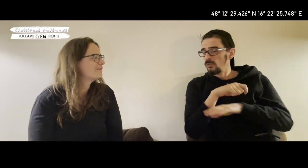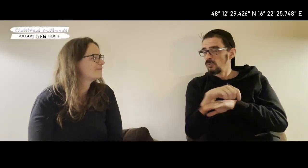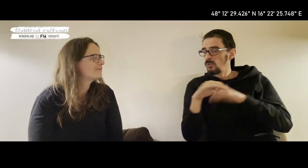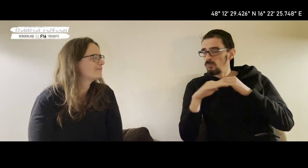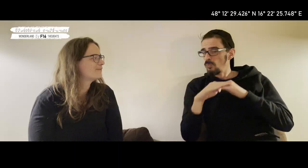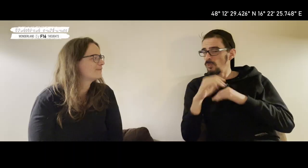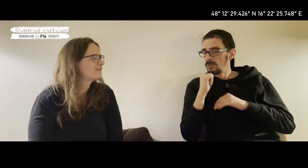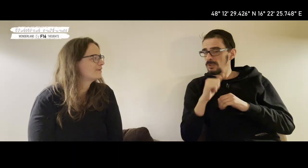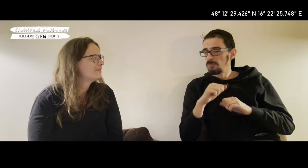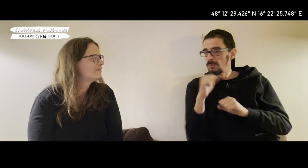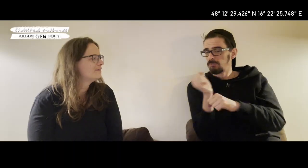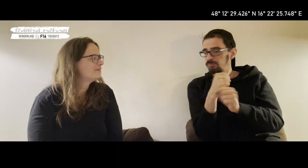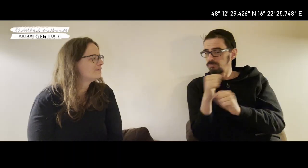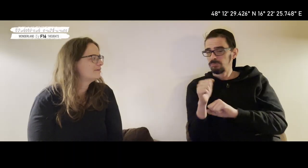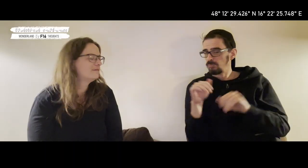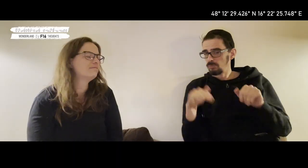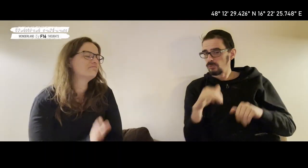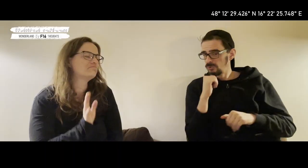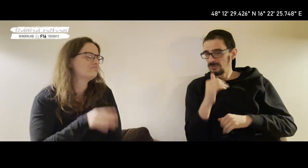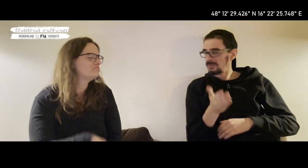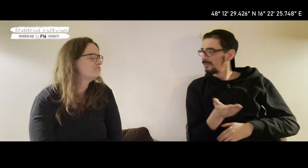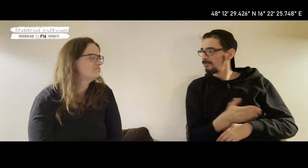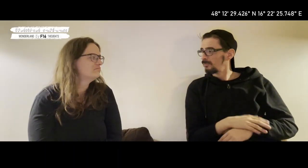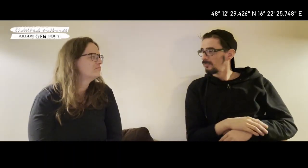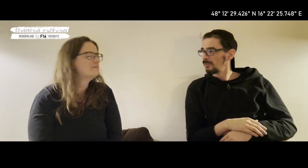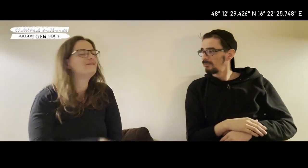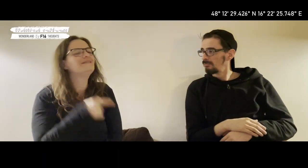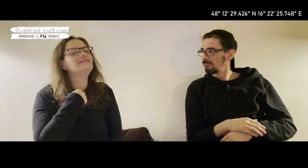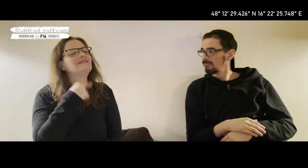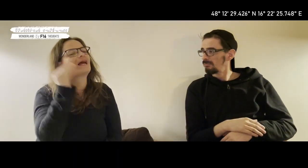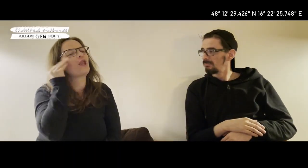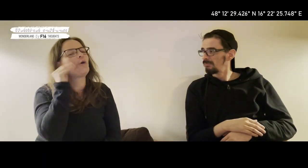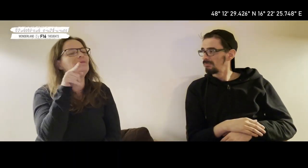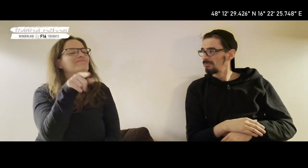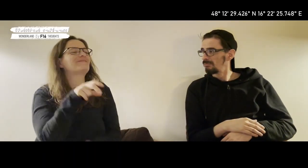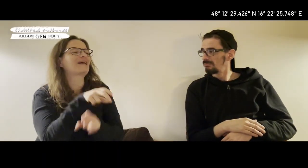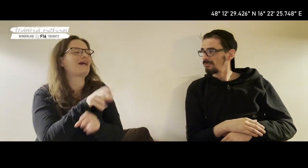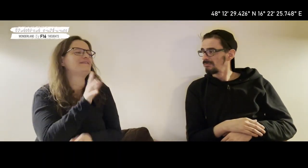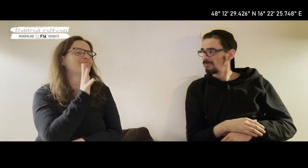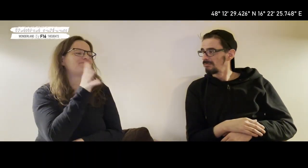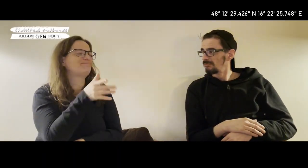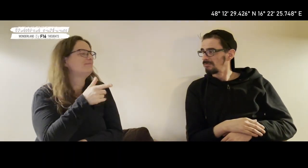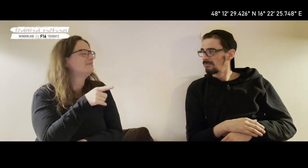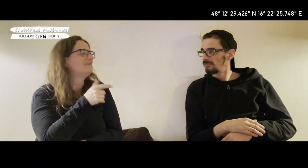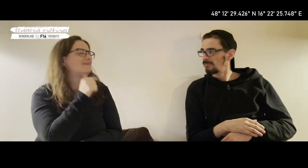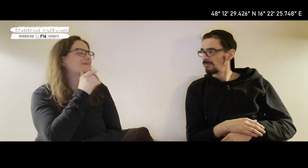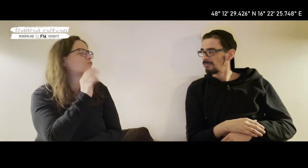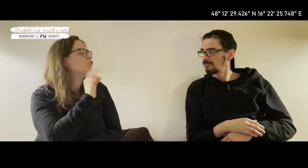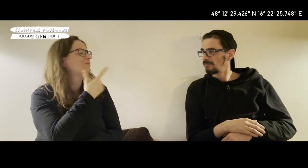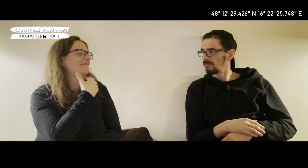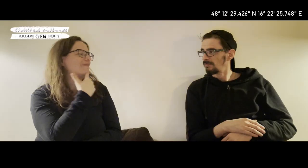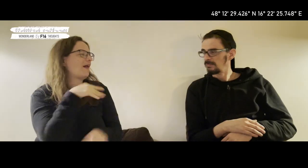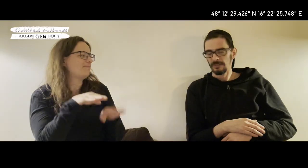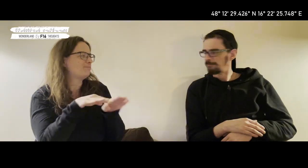On the positive side, he no longer has to mop the kitchen floor. I think the poltergeist was dissatisfied with the floor.